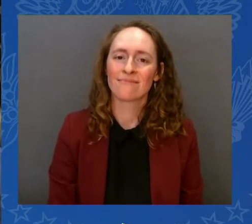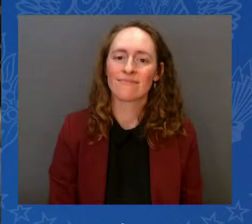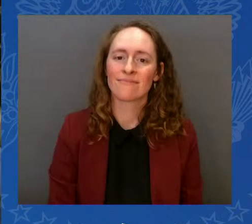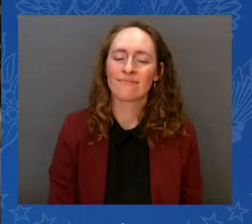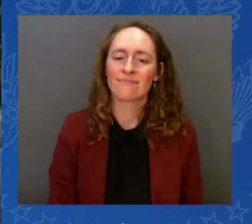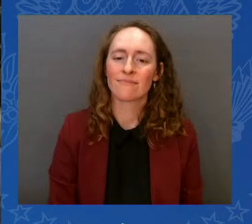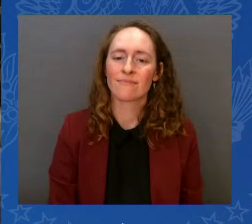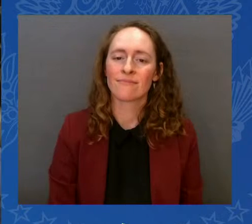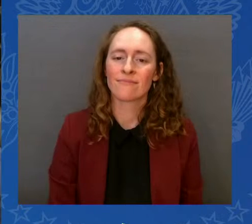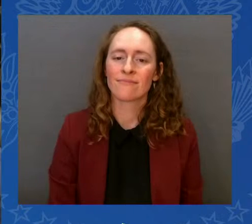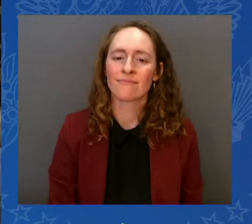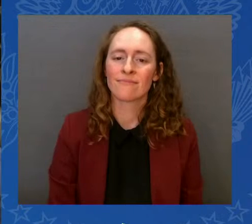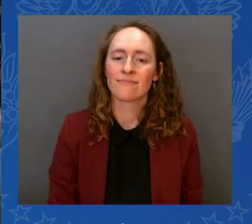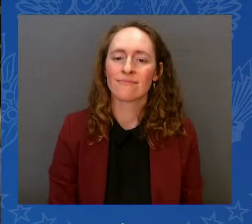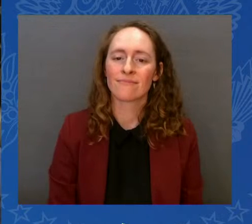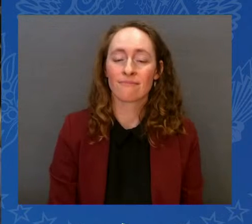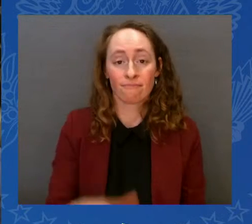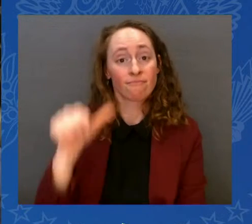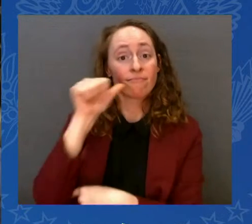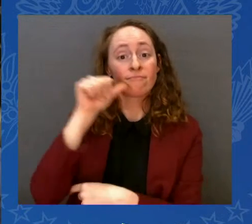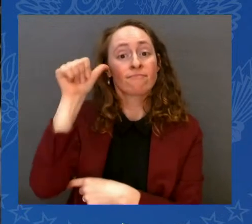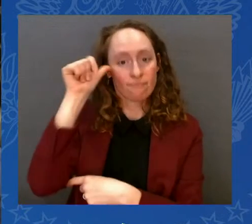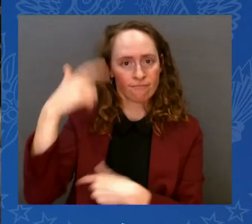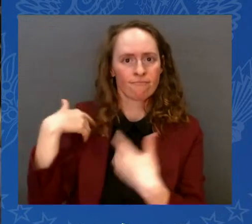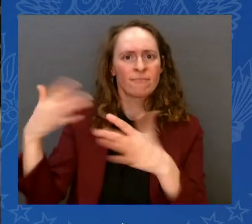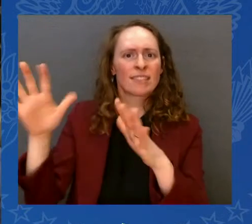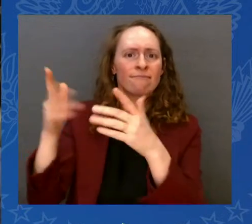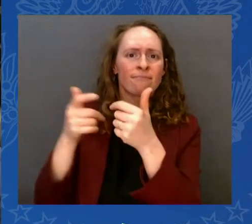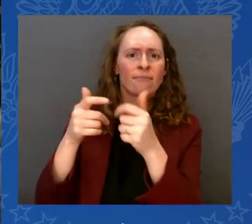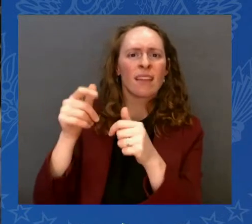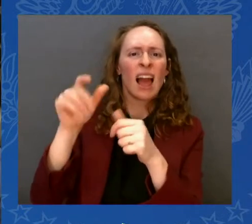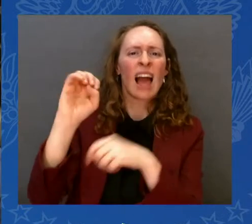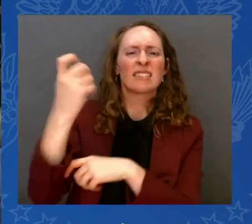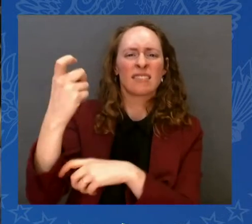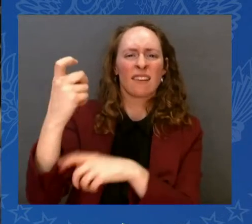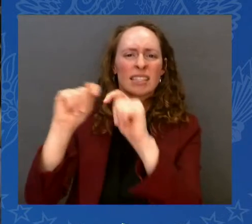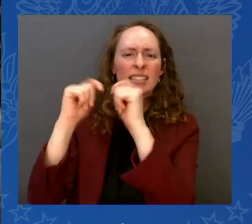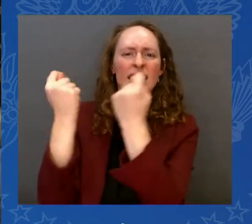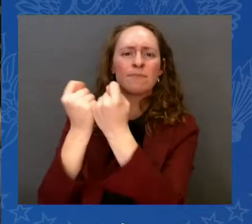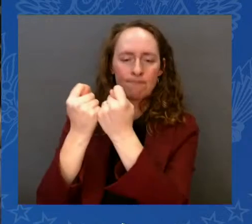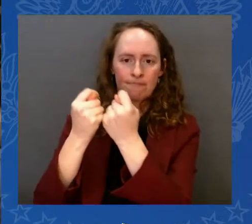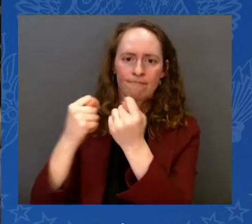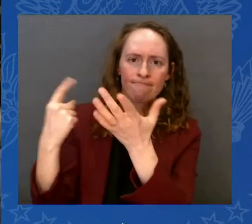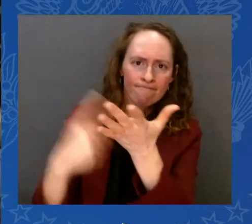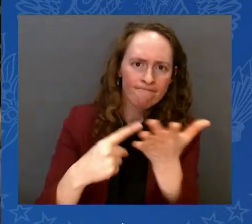that we have in the National Governors Association that, notwithstanding our political parties or differences,